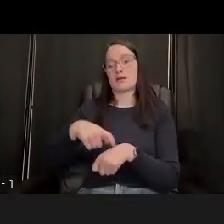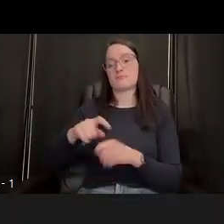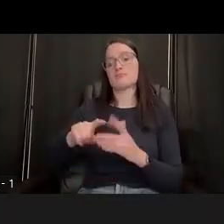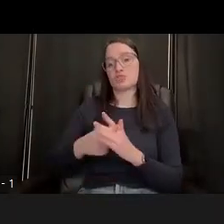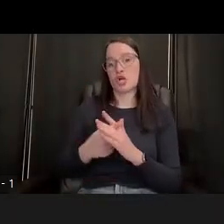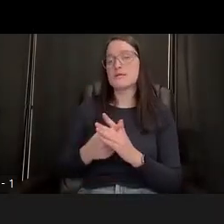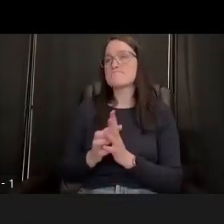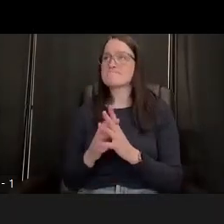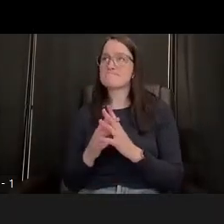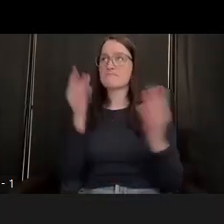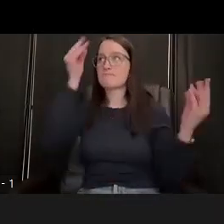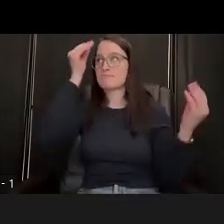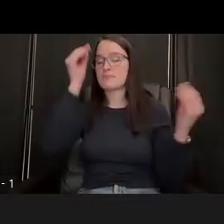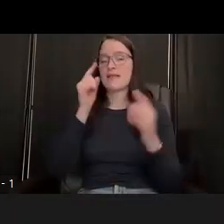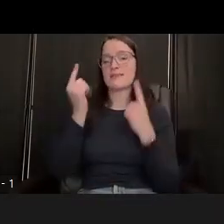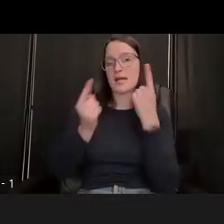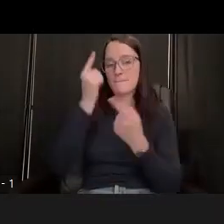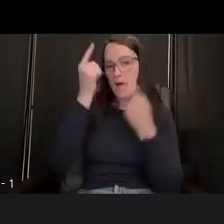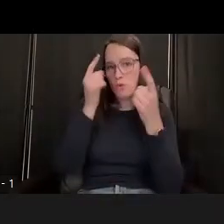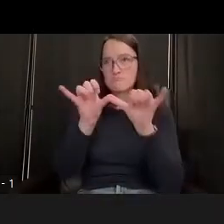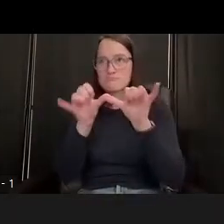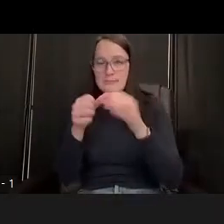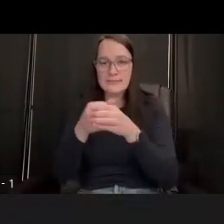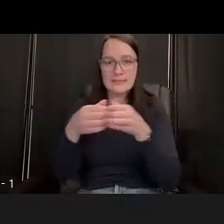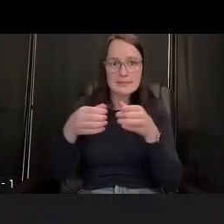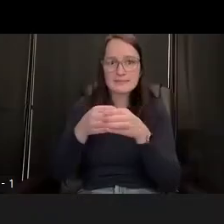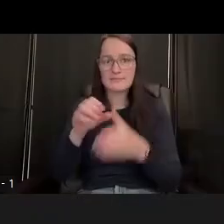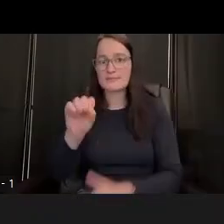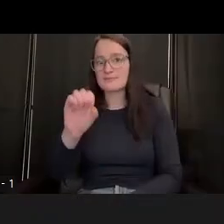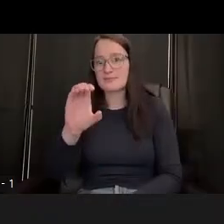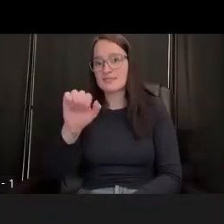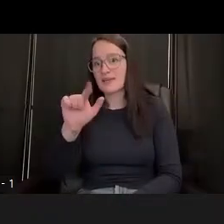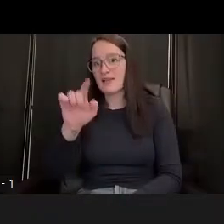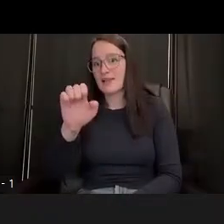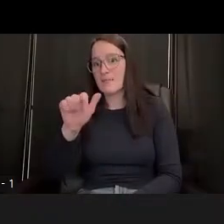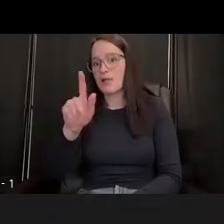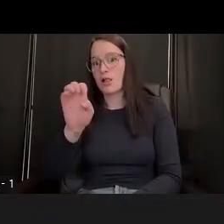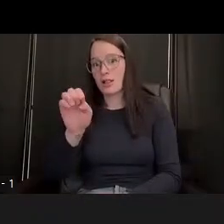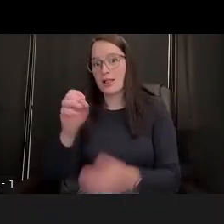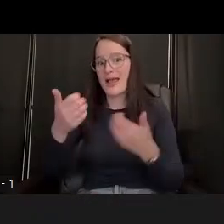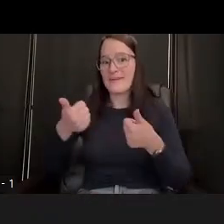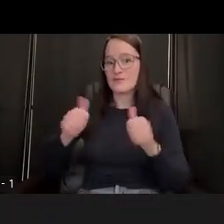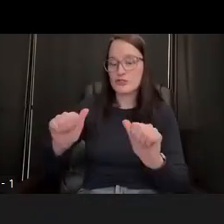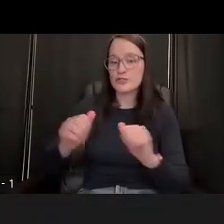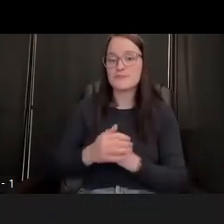about scalable efforts. So I was brought in as one of seven job developers that helped to create the